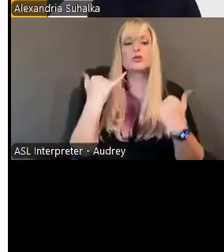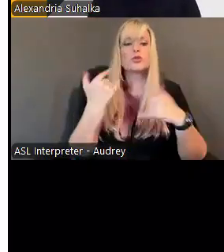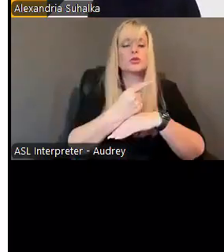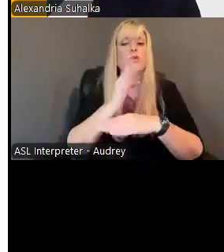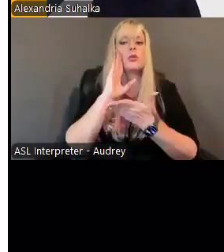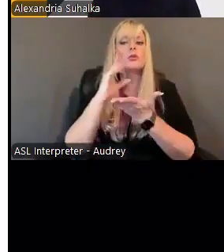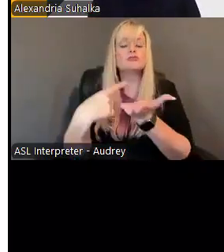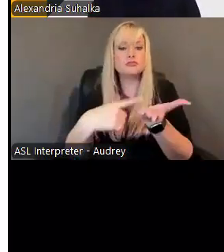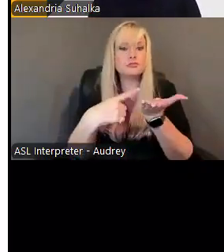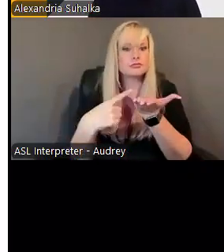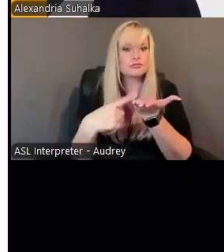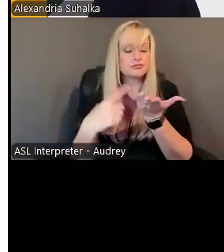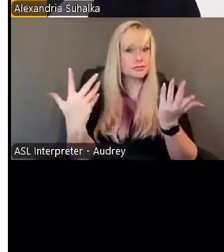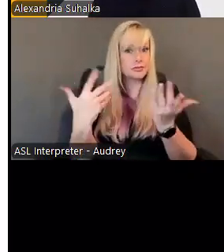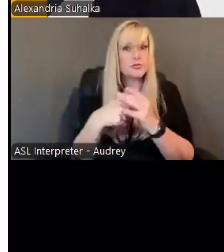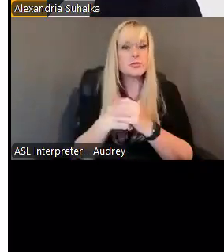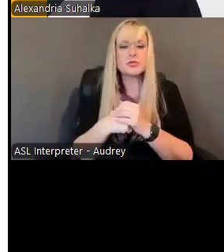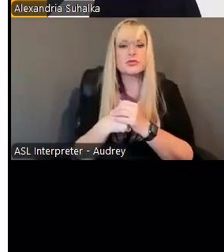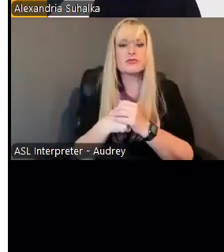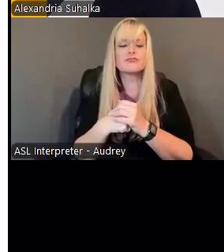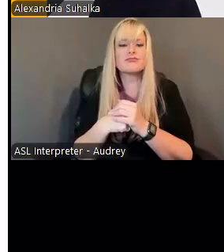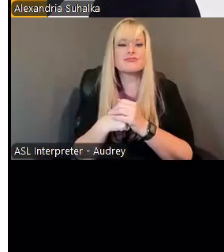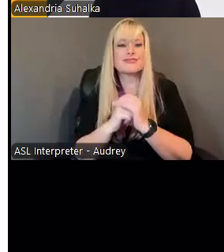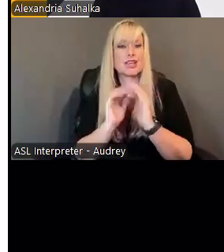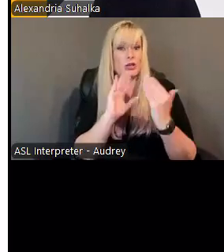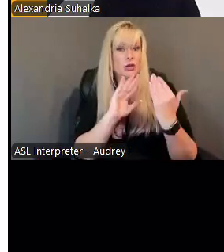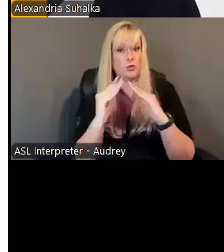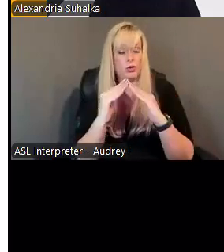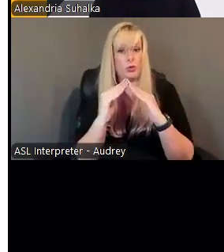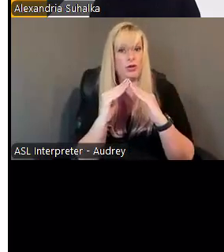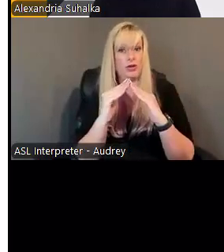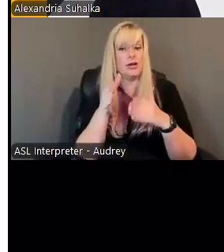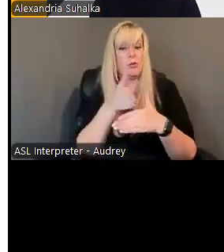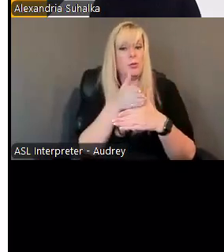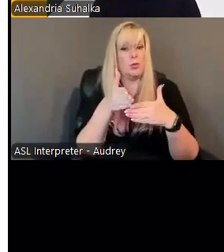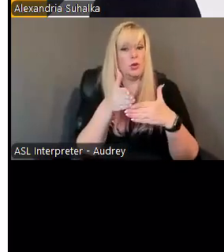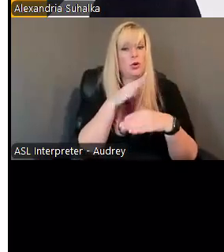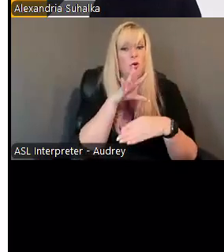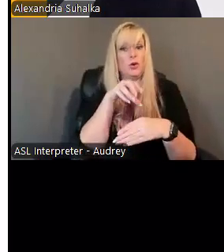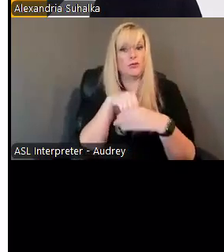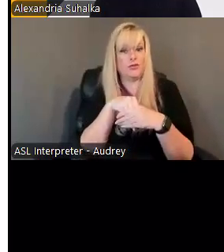to you all about our community involvement, partner involvement to modify our weight loss